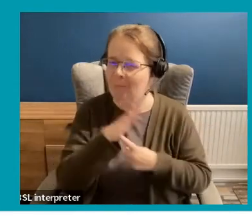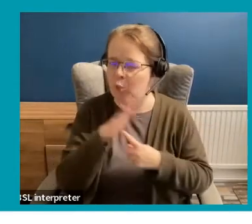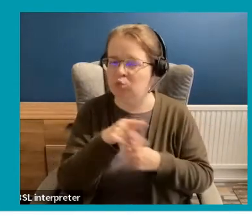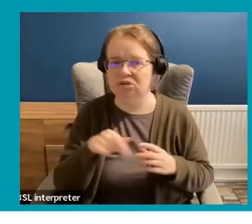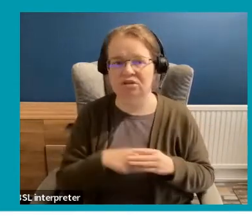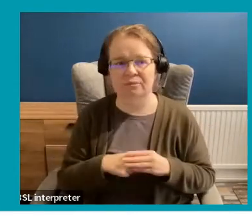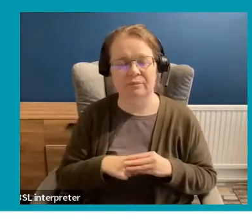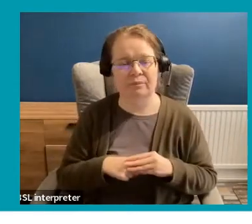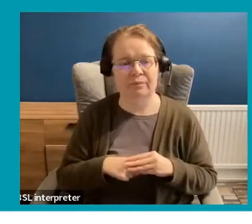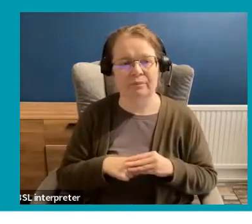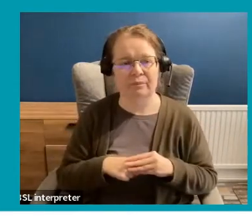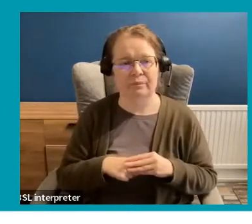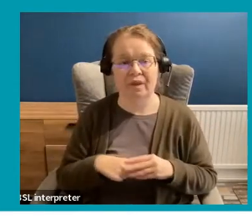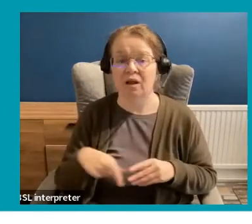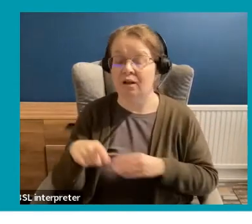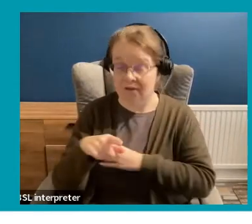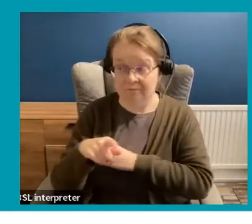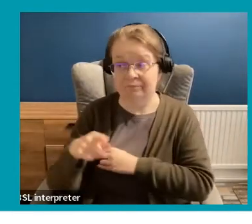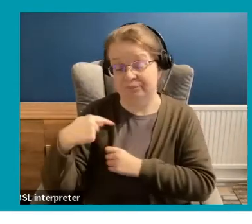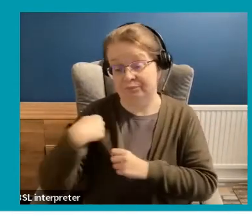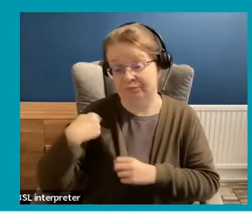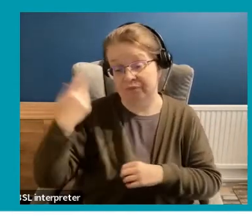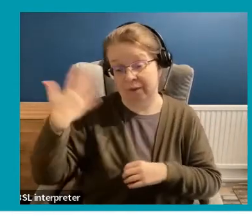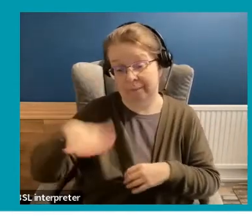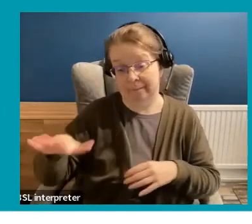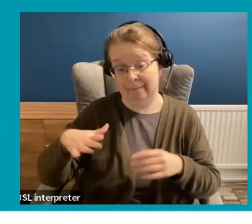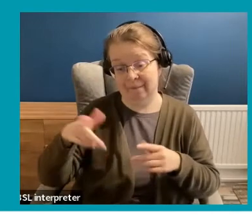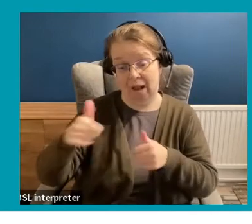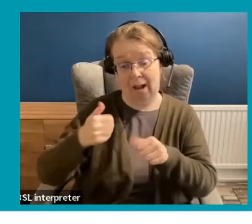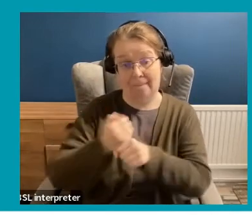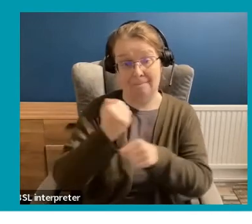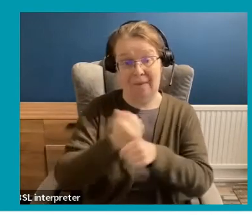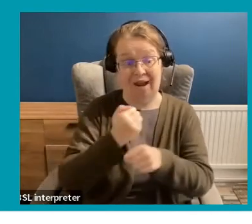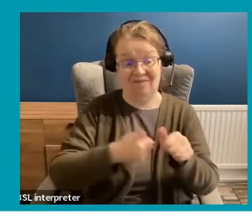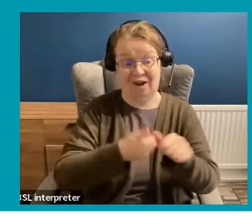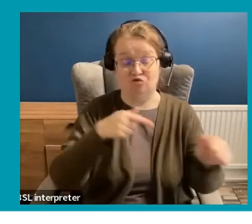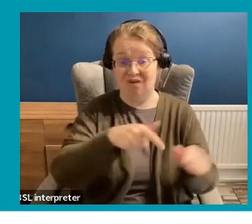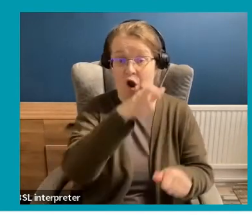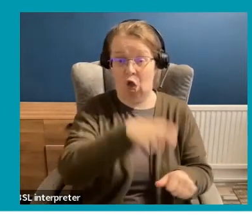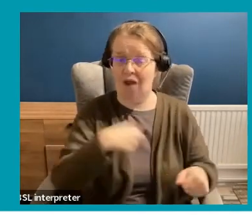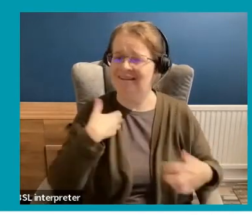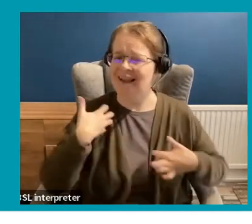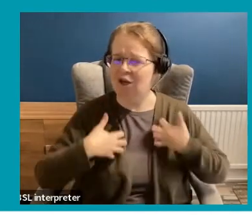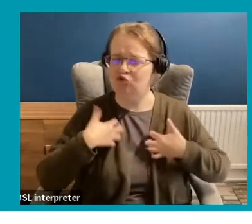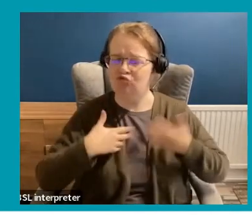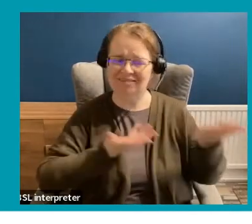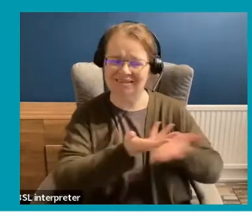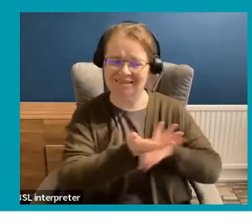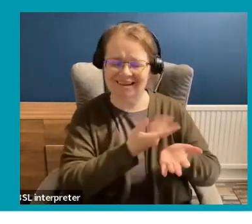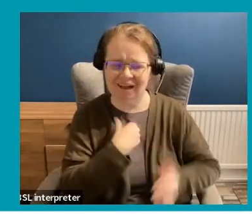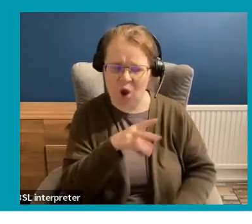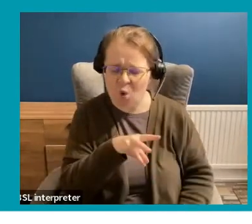This is quite an interesting conversation I had with is a manufacturing client because they